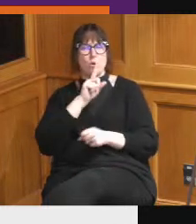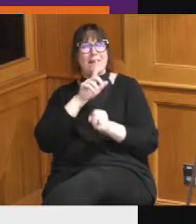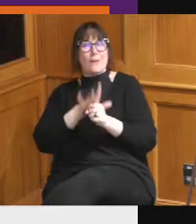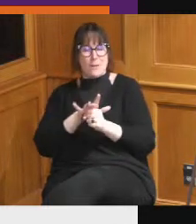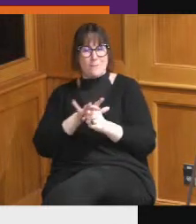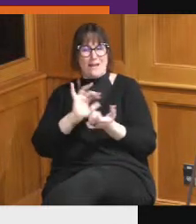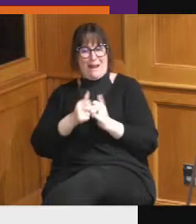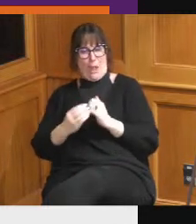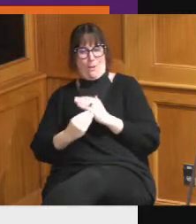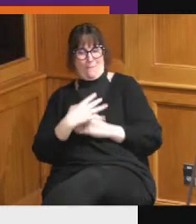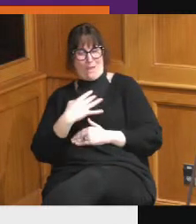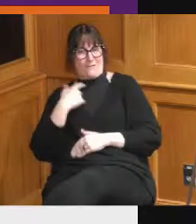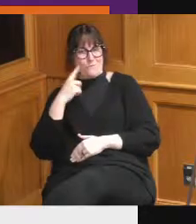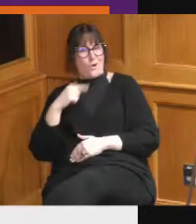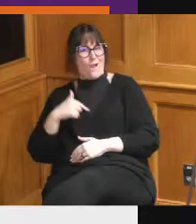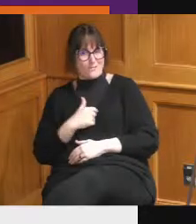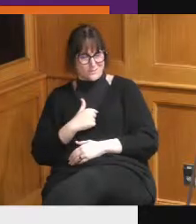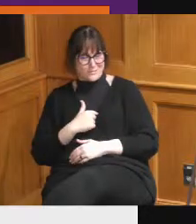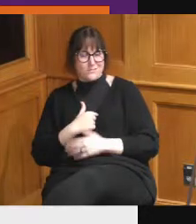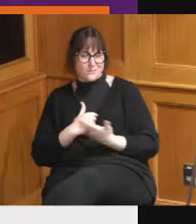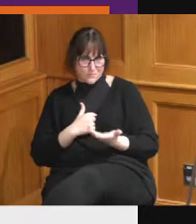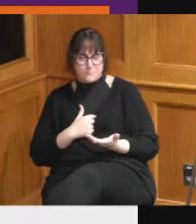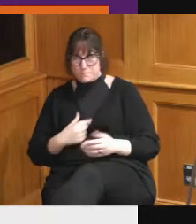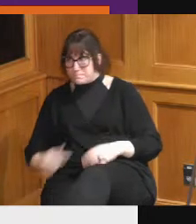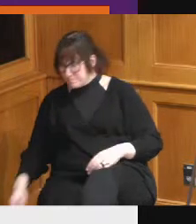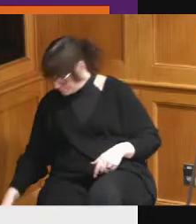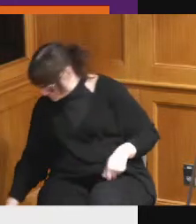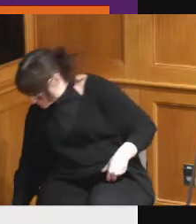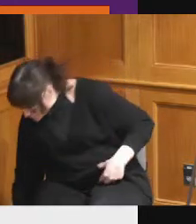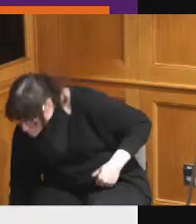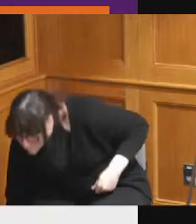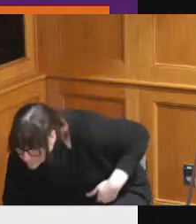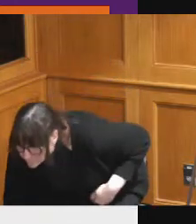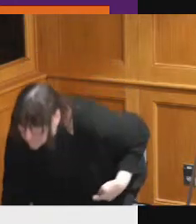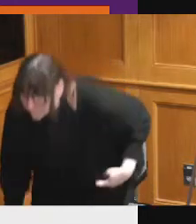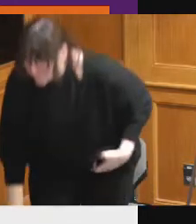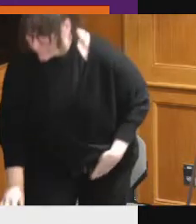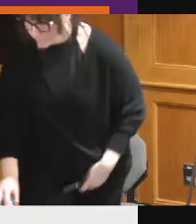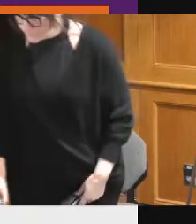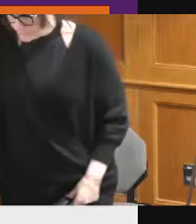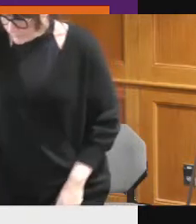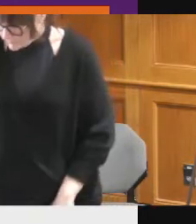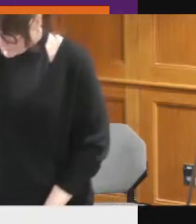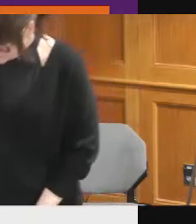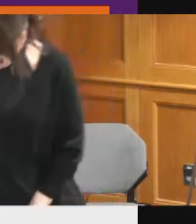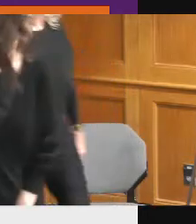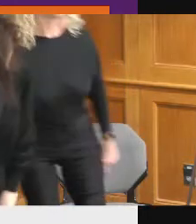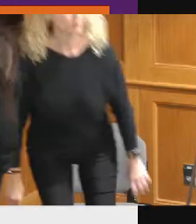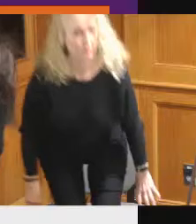away we've also been working with we working very closely with the Ohio Housing Finance a